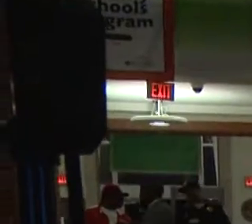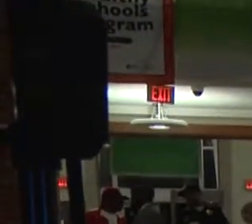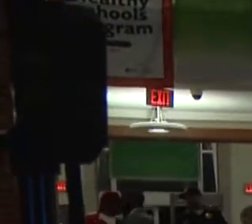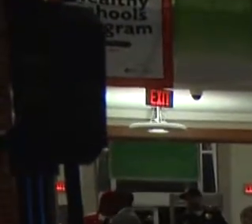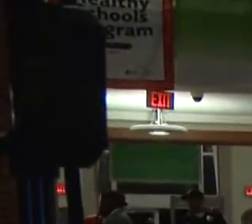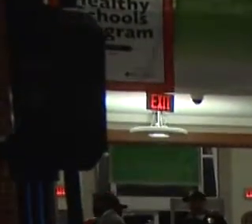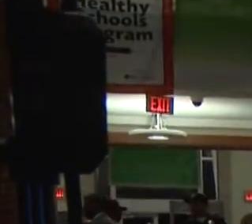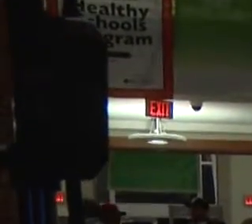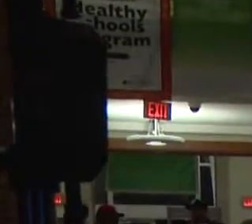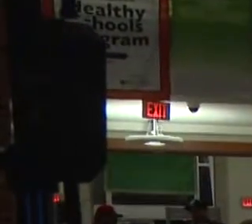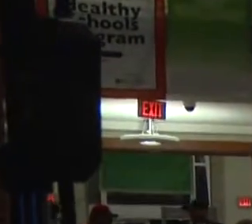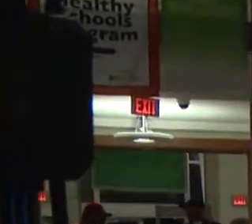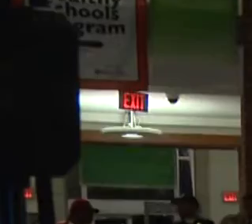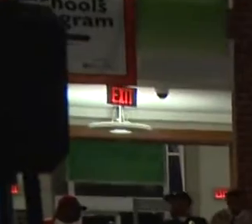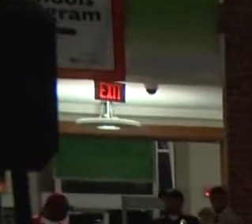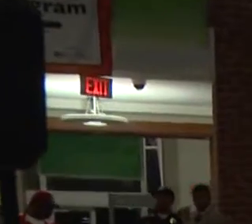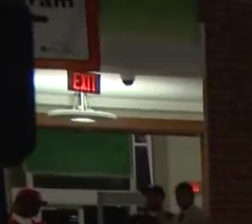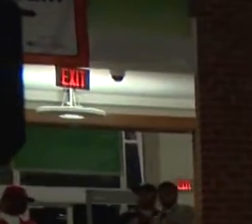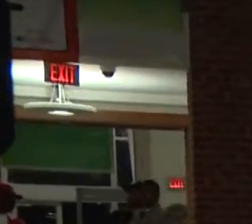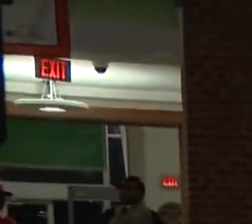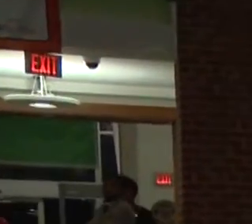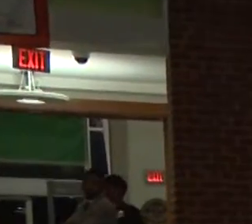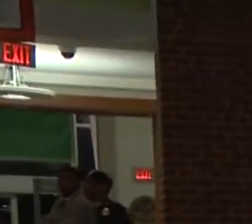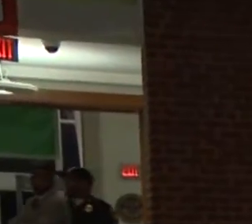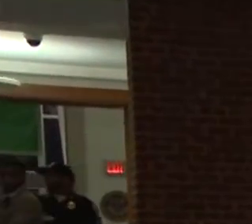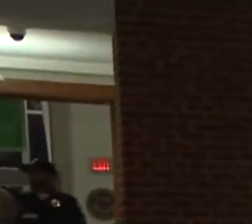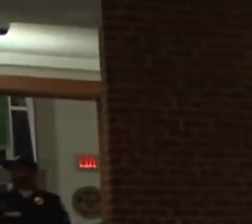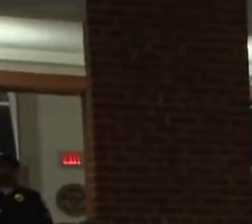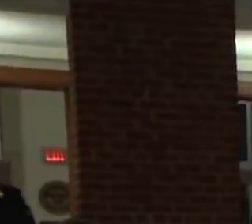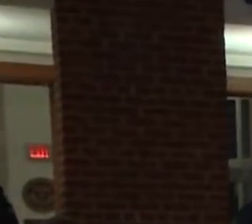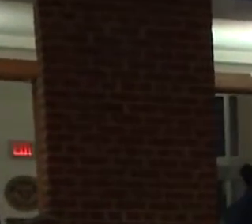SAFETY I ACTUALLY DO ADVOCATE FOR IF WE PREVENT VIOLENCE WE